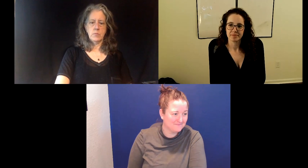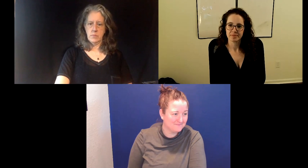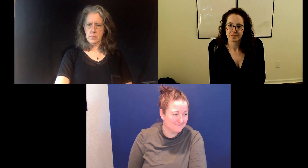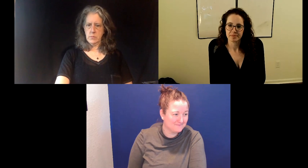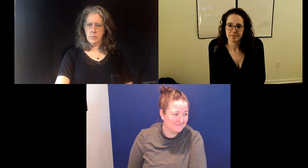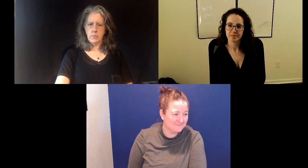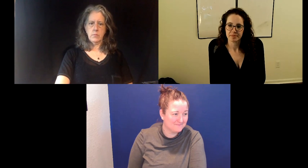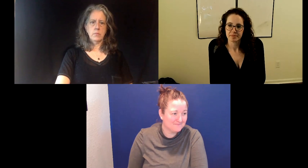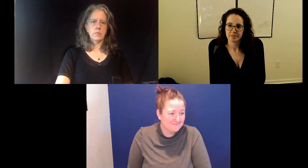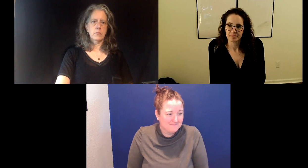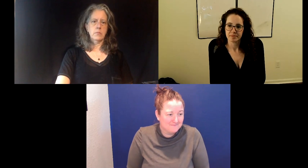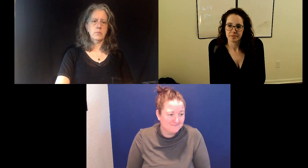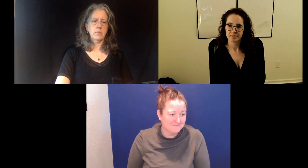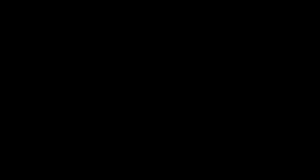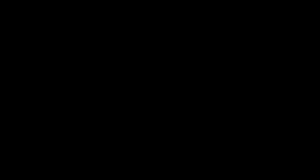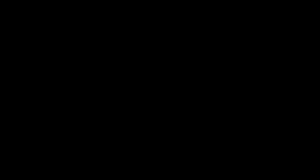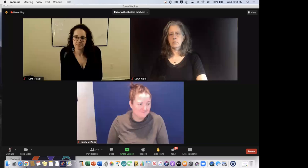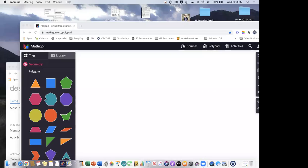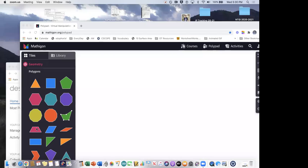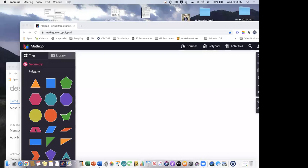powerpoint